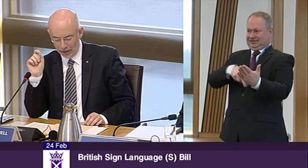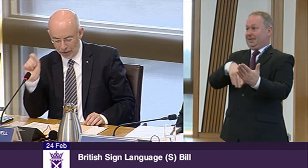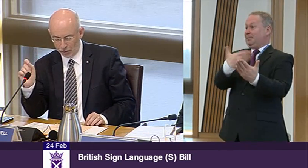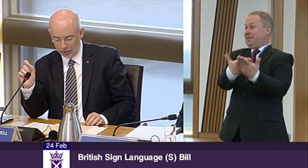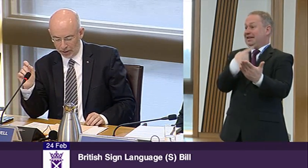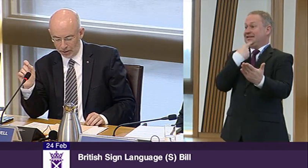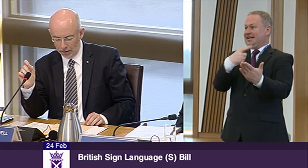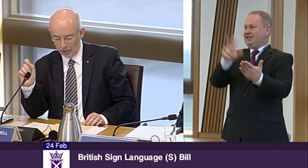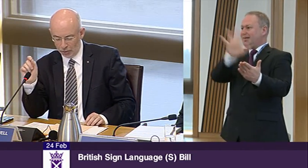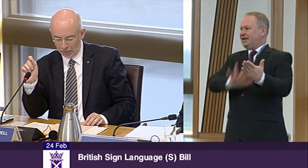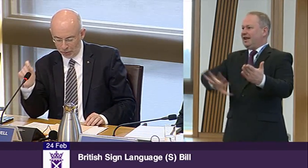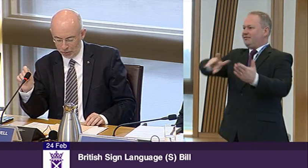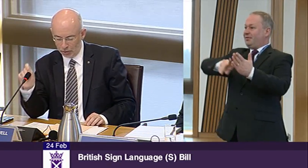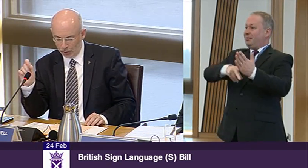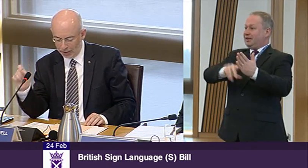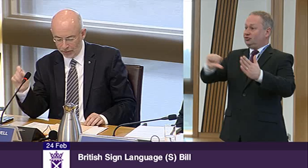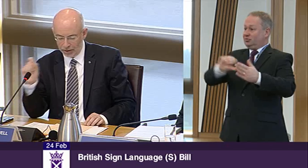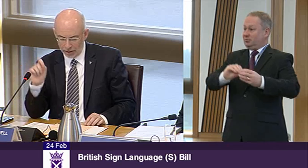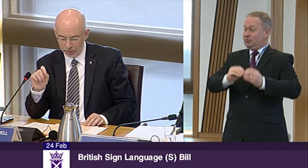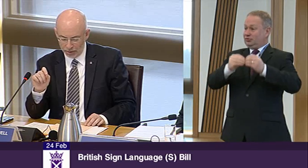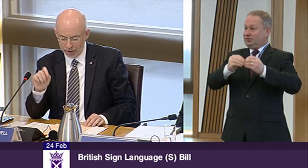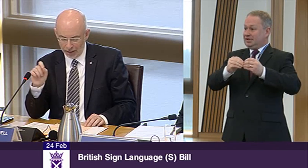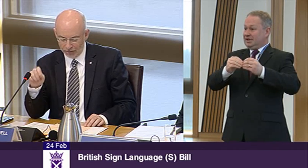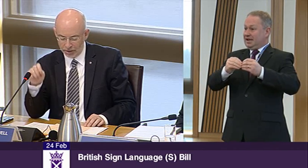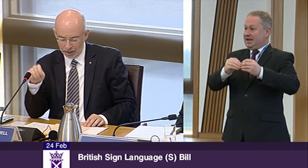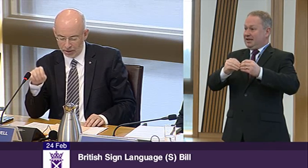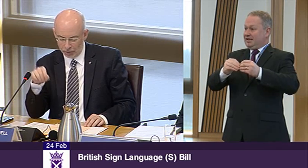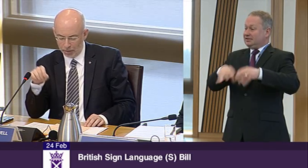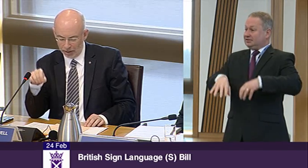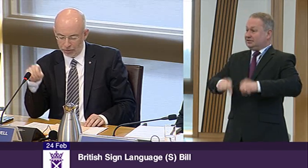“The Bill proposes that the national plan should be produced no later than six months